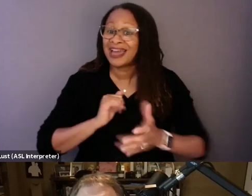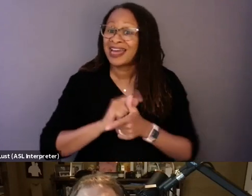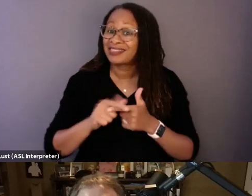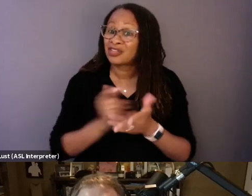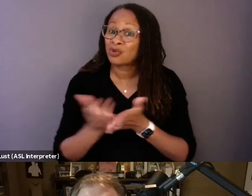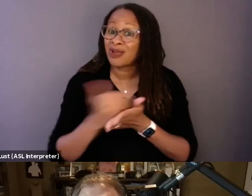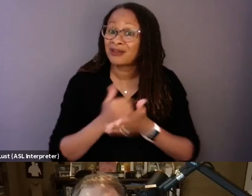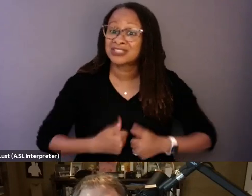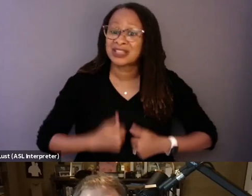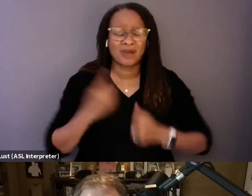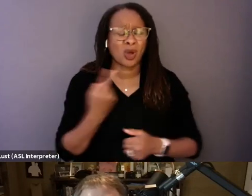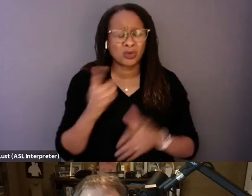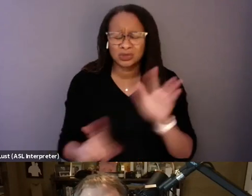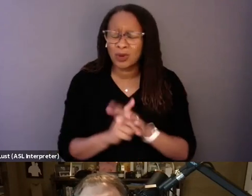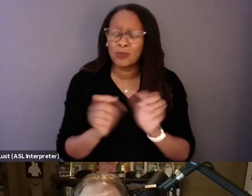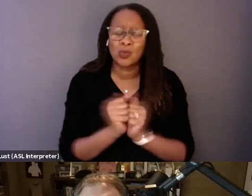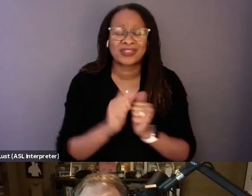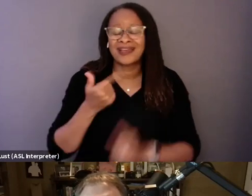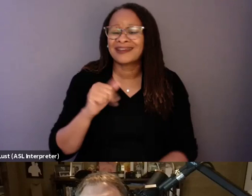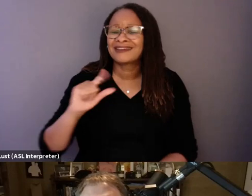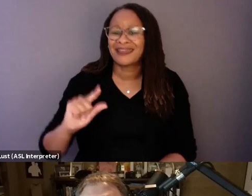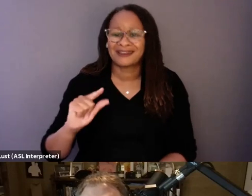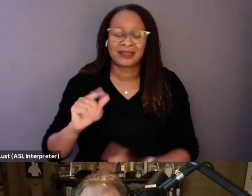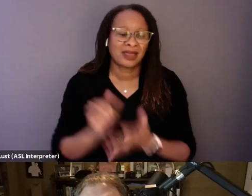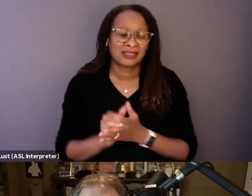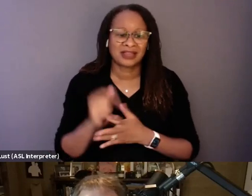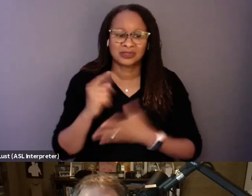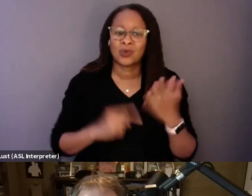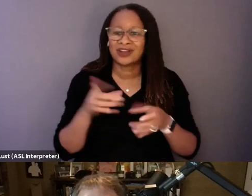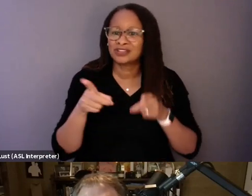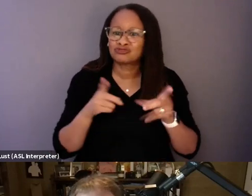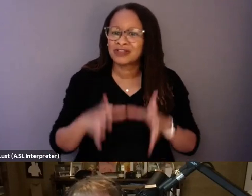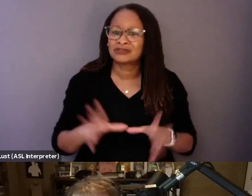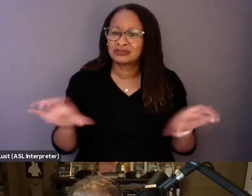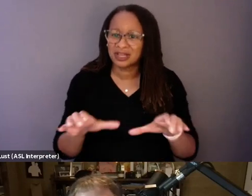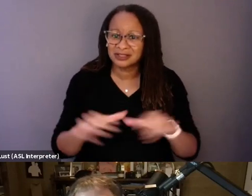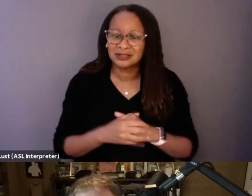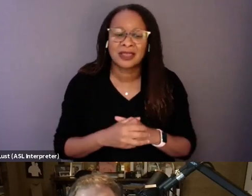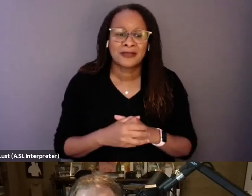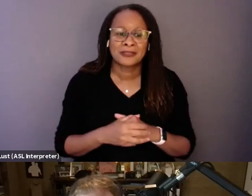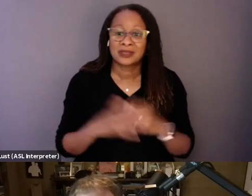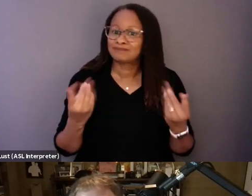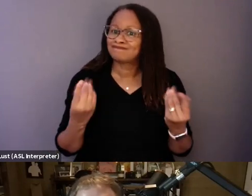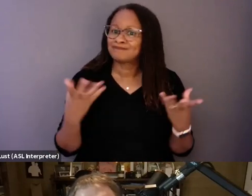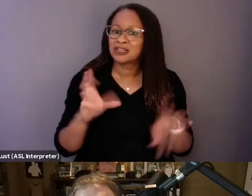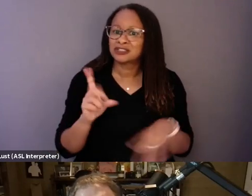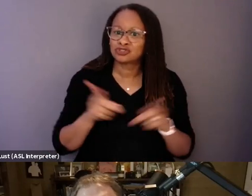he'd always show up with a gang. And that's what... That's what a director does. A director gathers people and puts on a show,